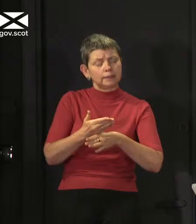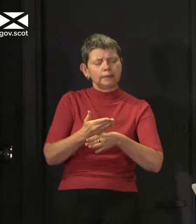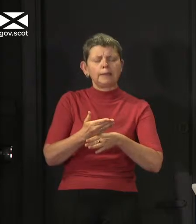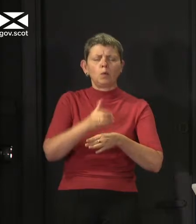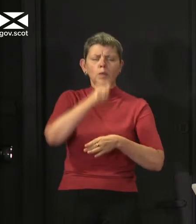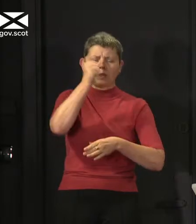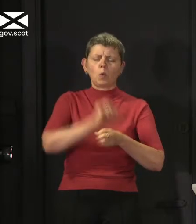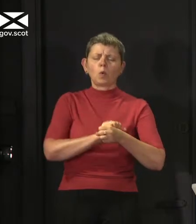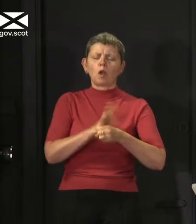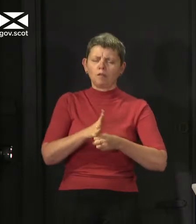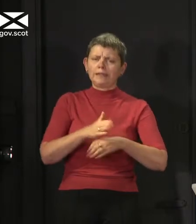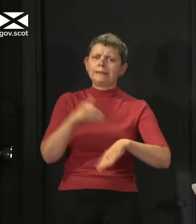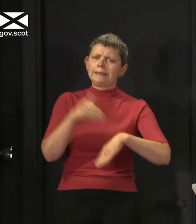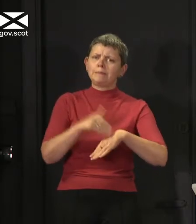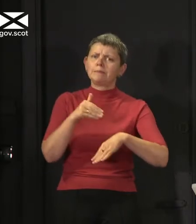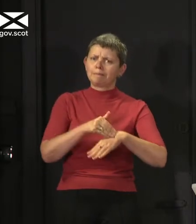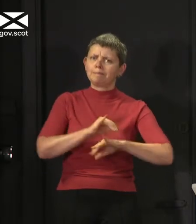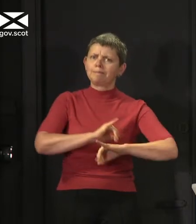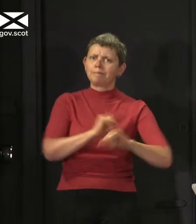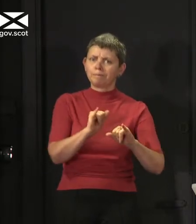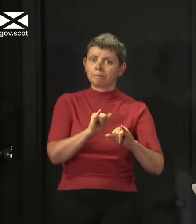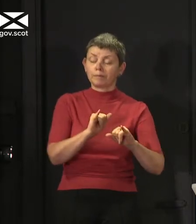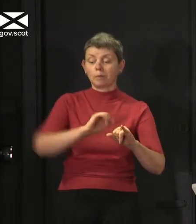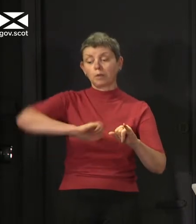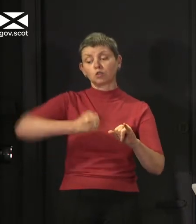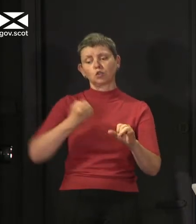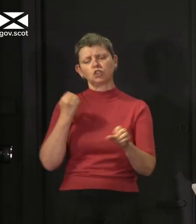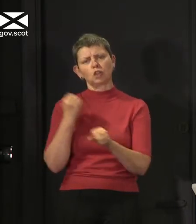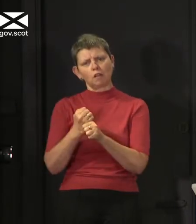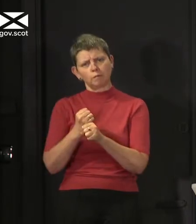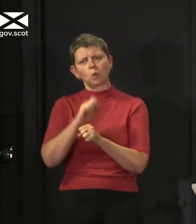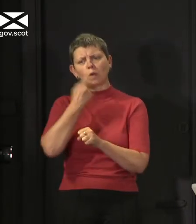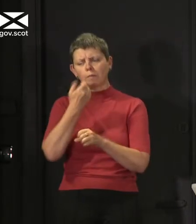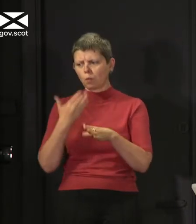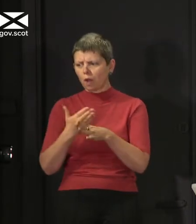is determined to do that and in so doing we will work with business, the public sector,